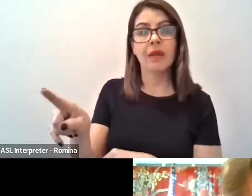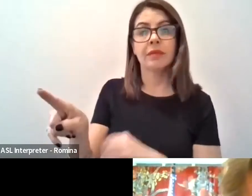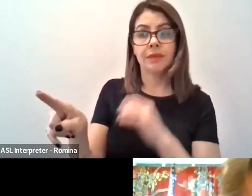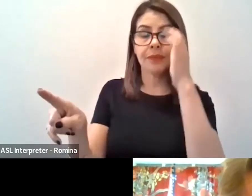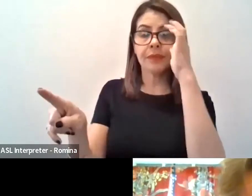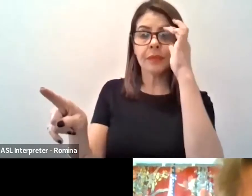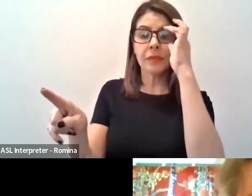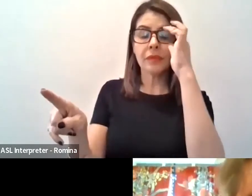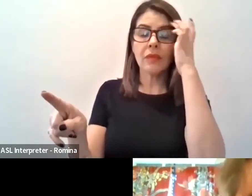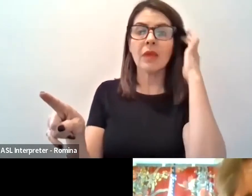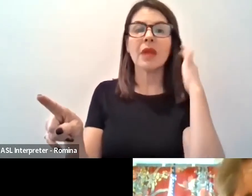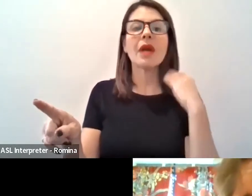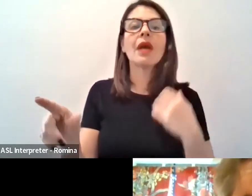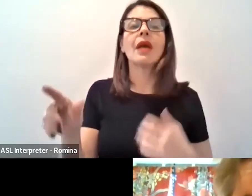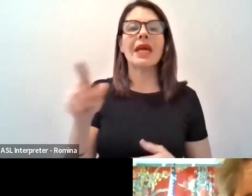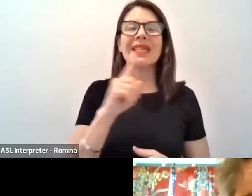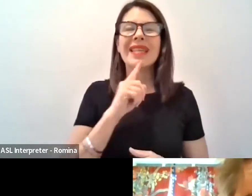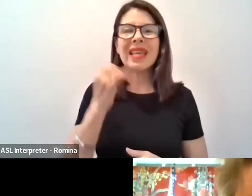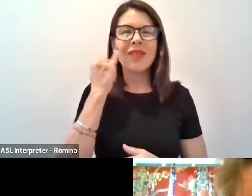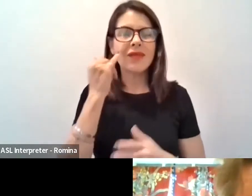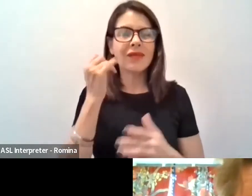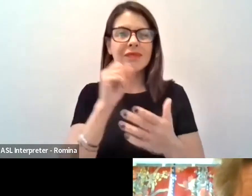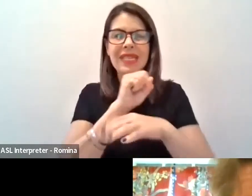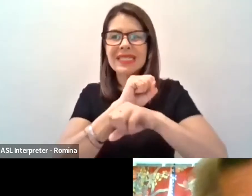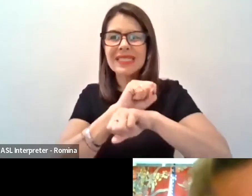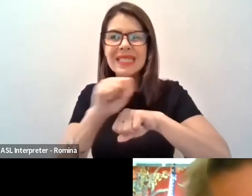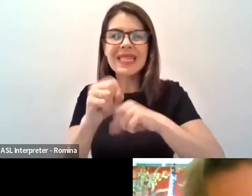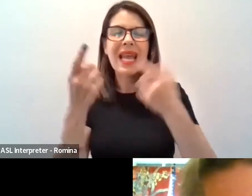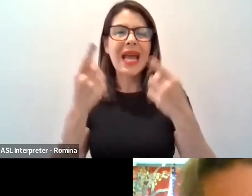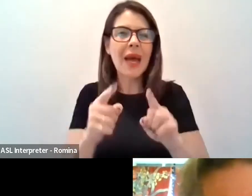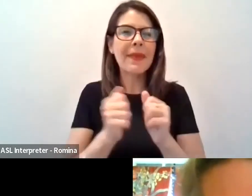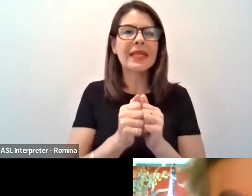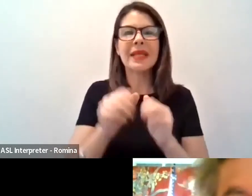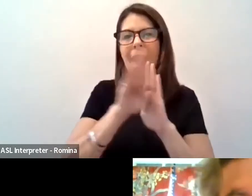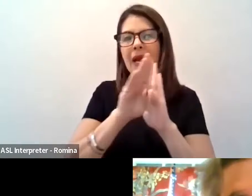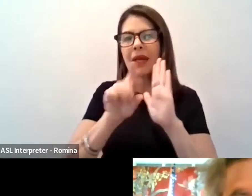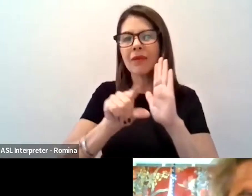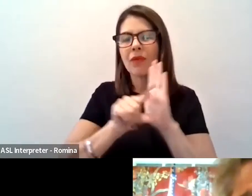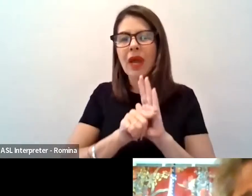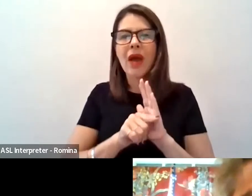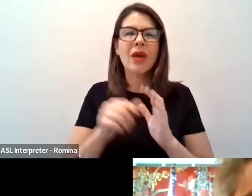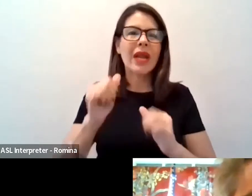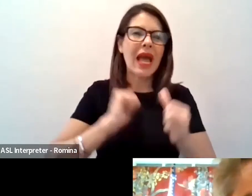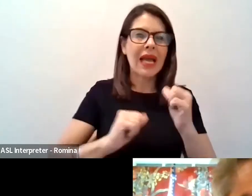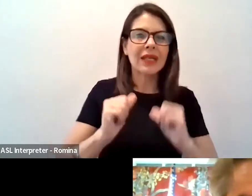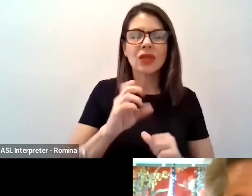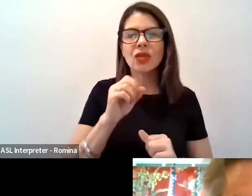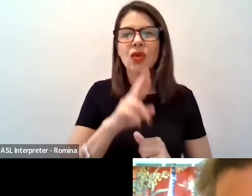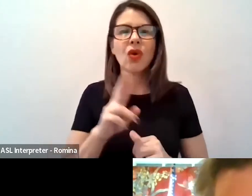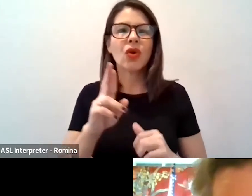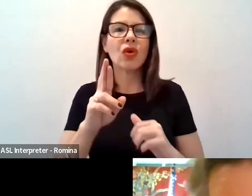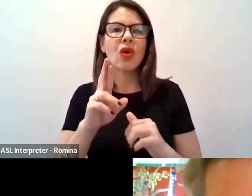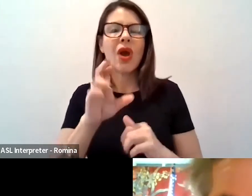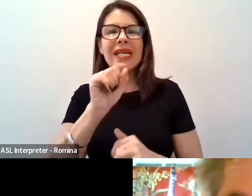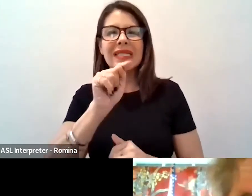So, you know and whenever there's a scene involving stunt performers and background actors there much must be a very clear line of demarcation.